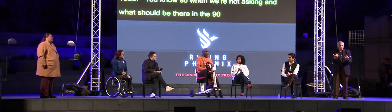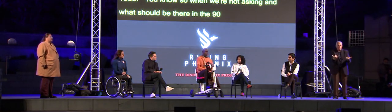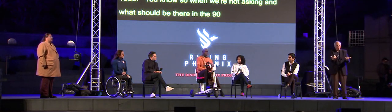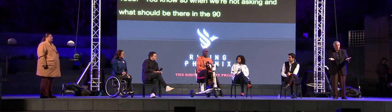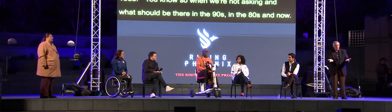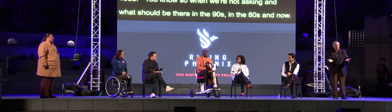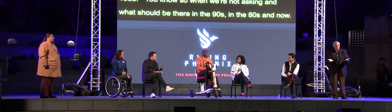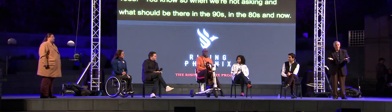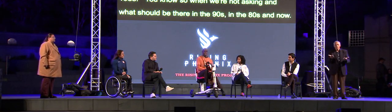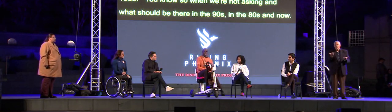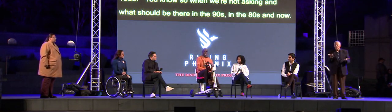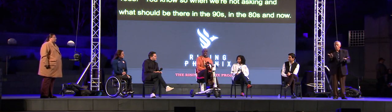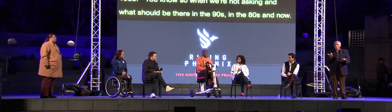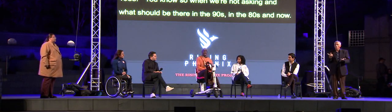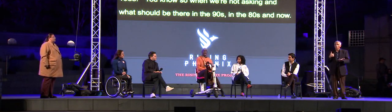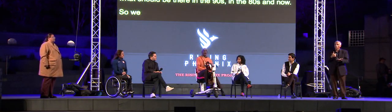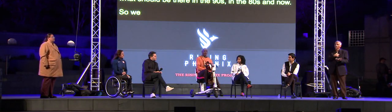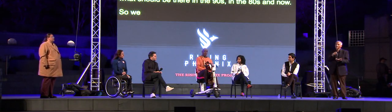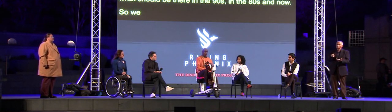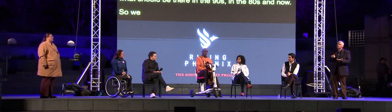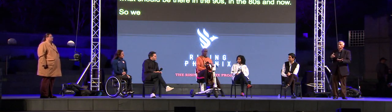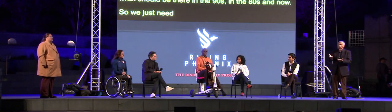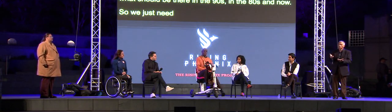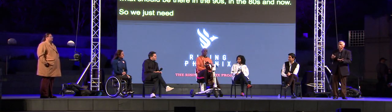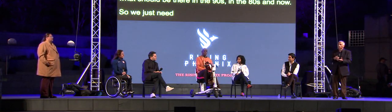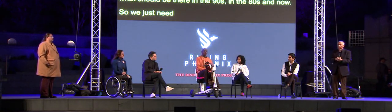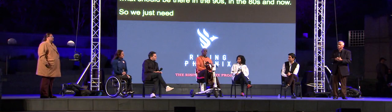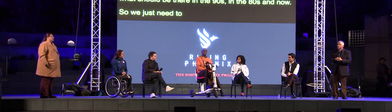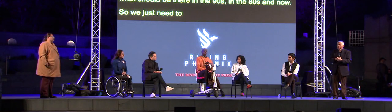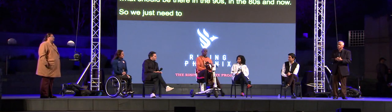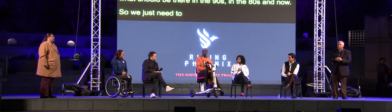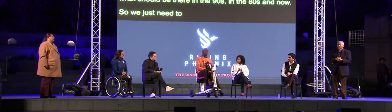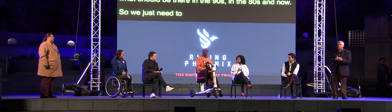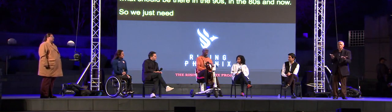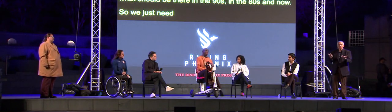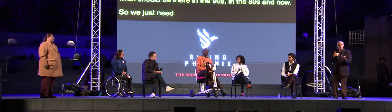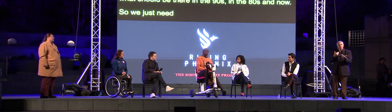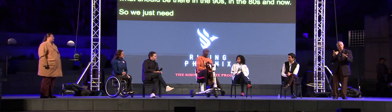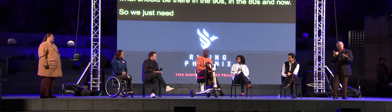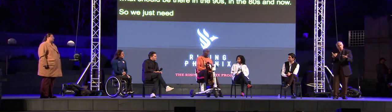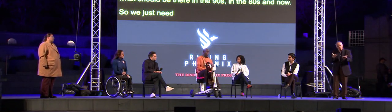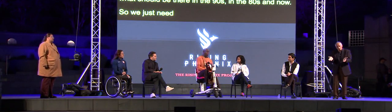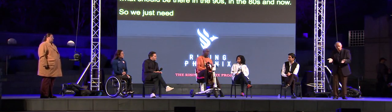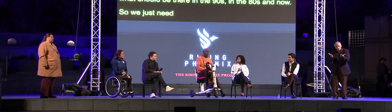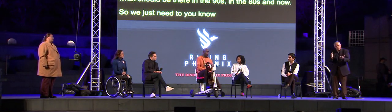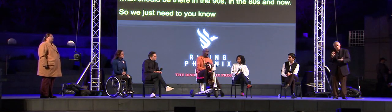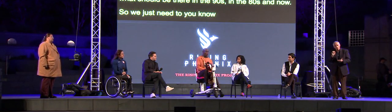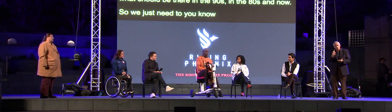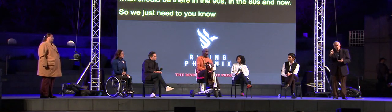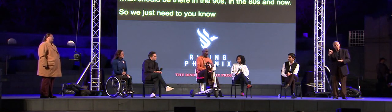So we just need to push in the door.